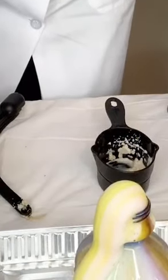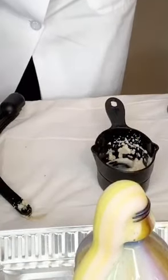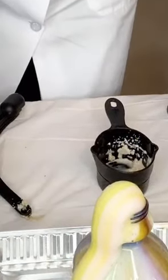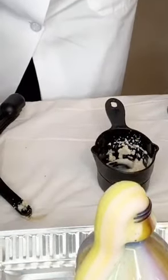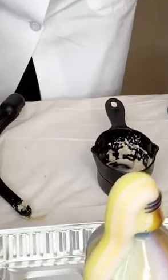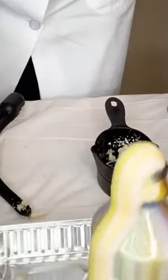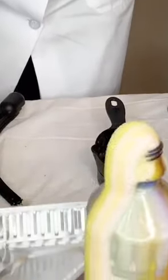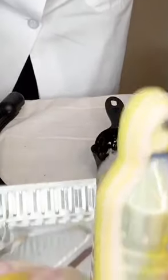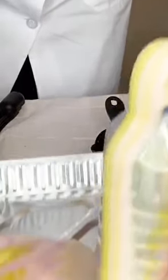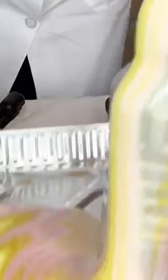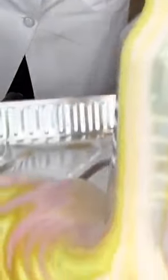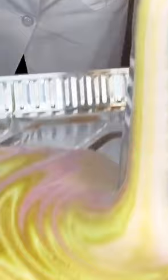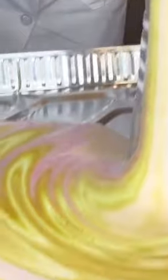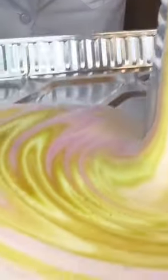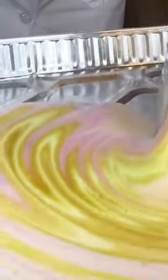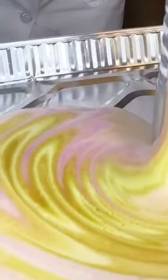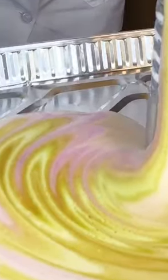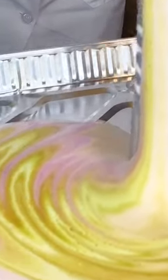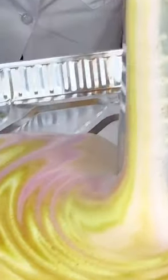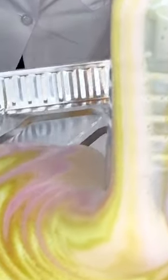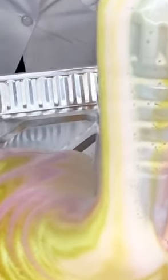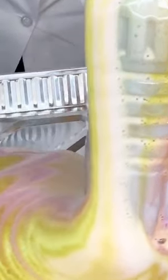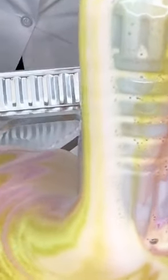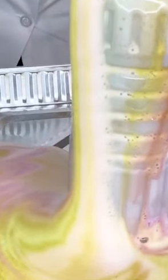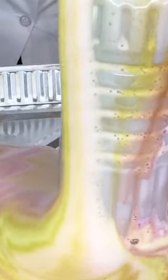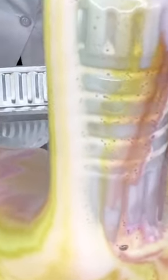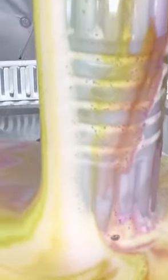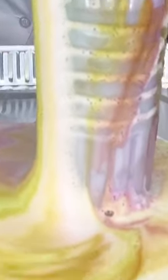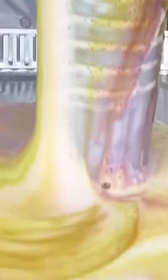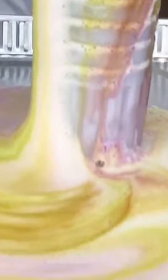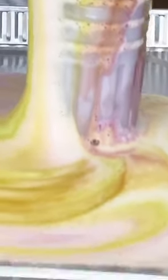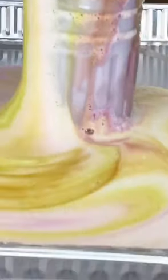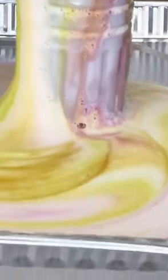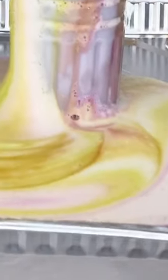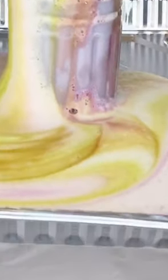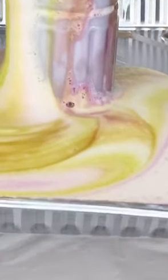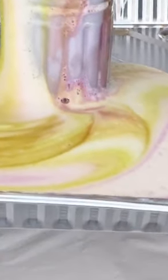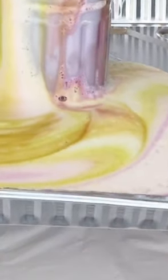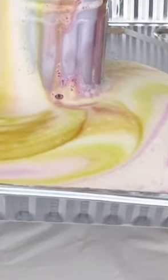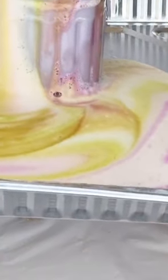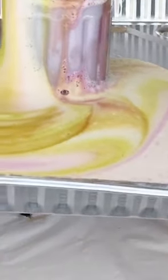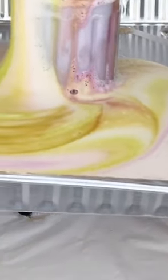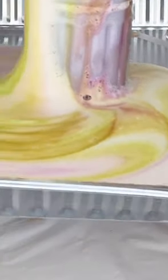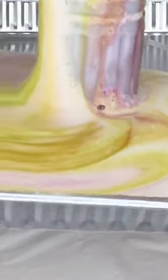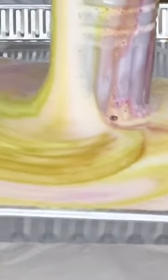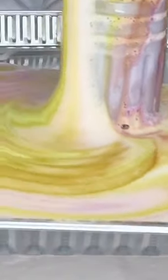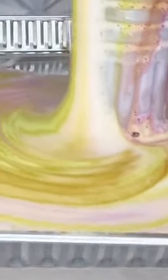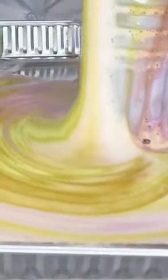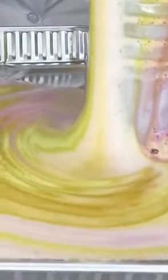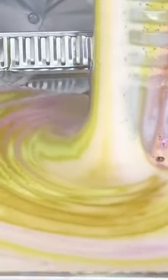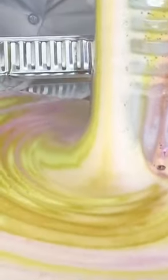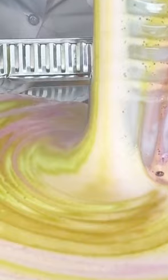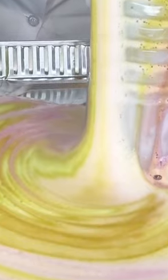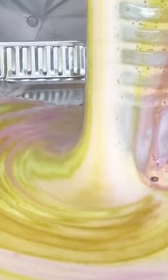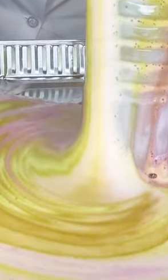This is very hard. We don't have. I just I love all the colors. And this is what we call Elephant's